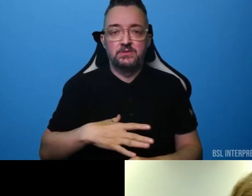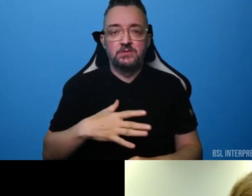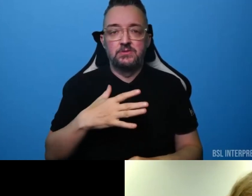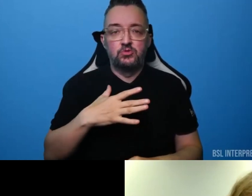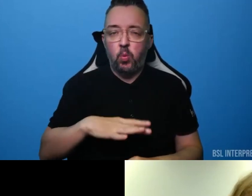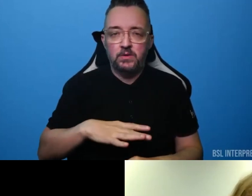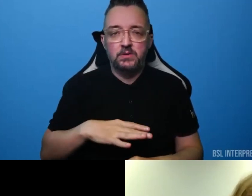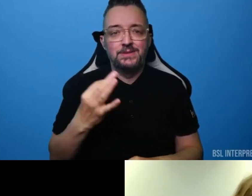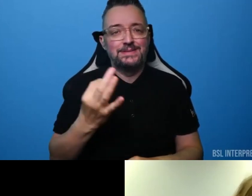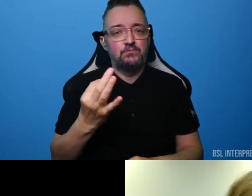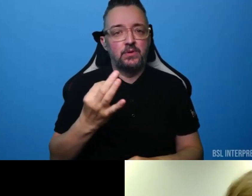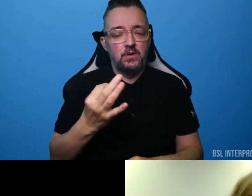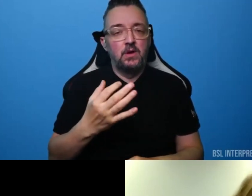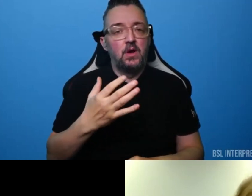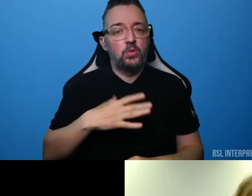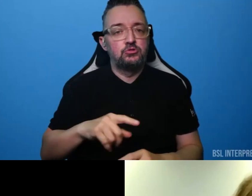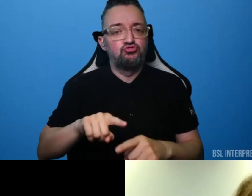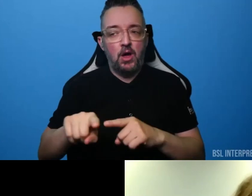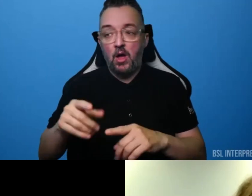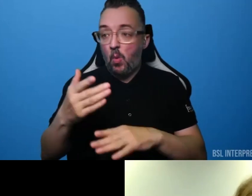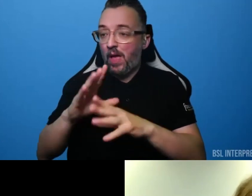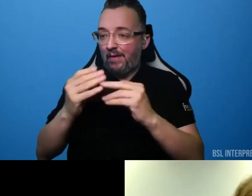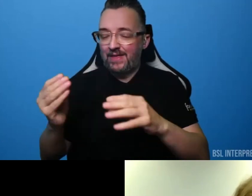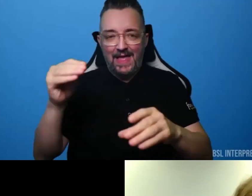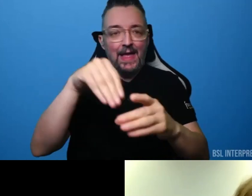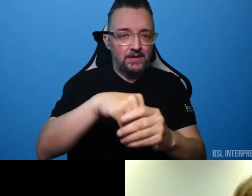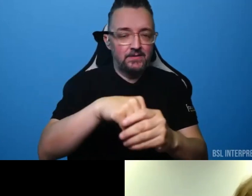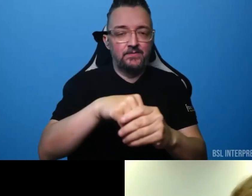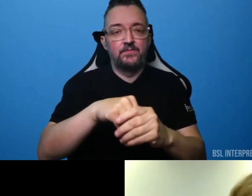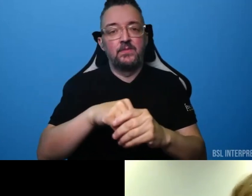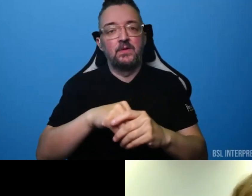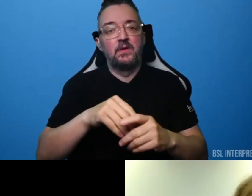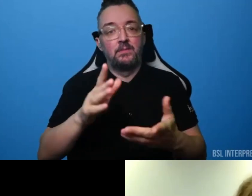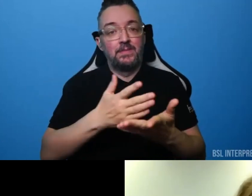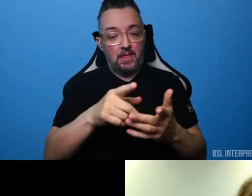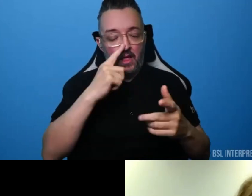and to try to embed this work in everything that we do and for it to be an ongoing process.